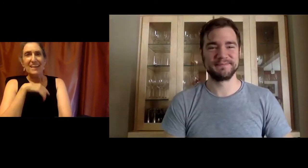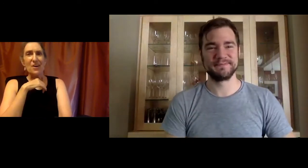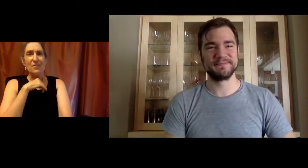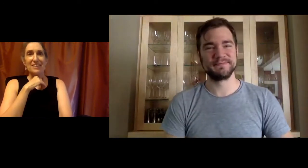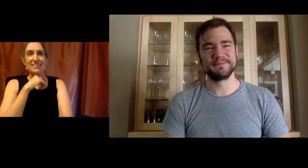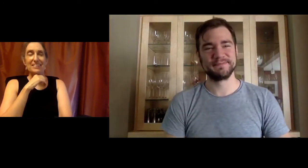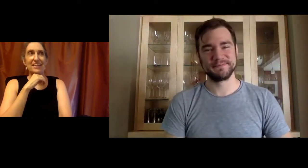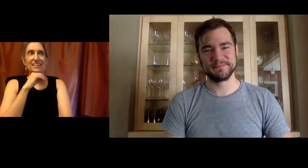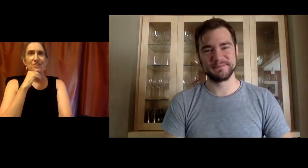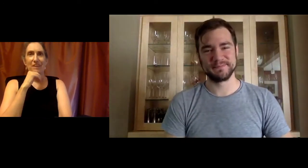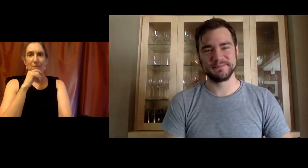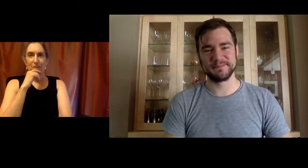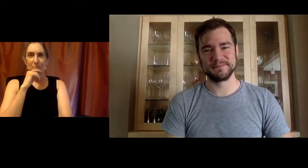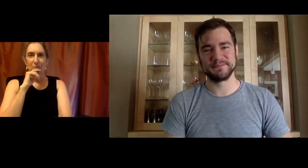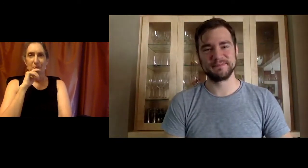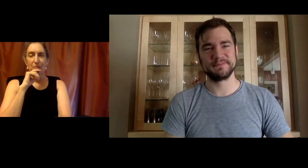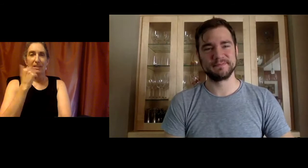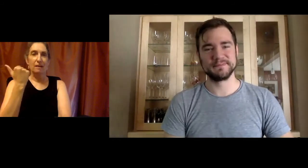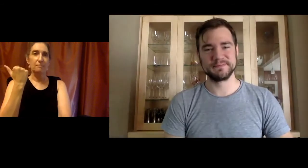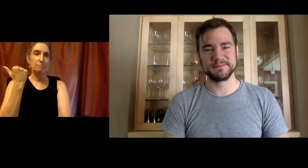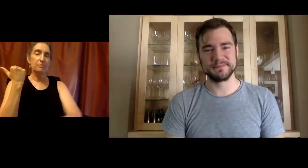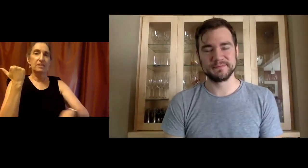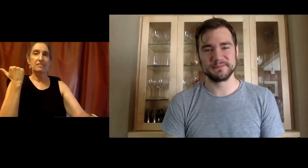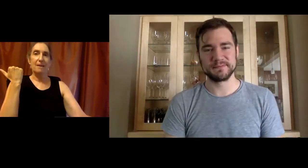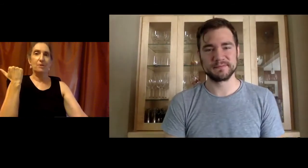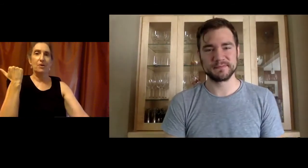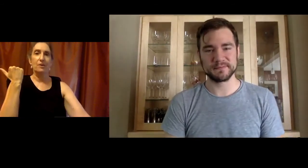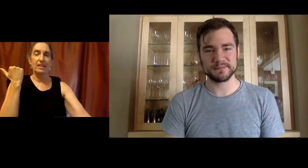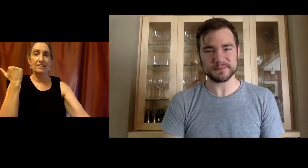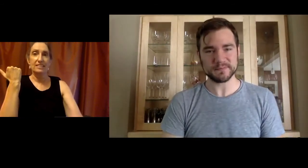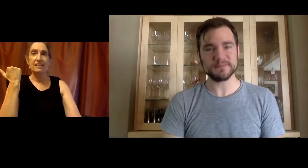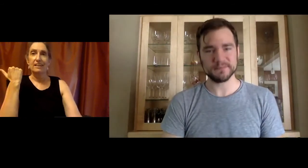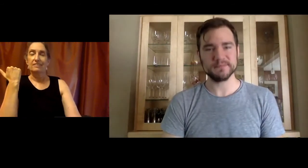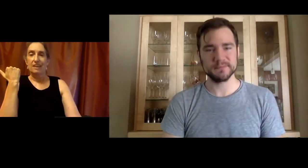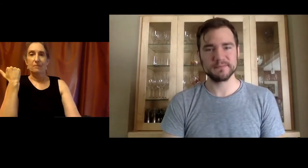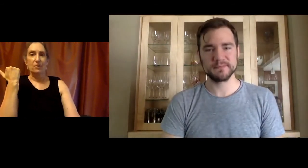I know it just like, it sort of came out of the blue. I mean, I'm, Nic Zapko, N-I-C Zapko